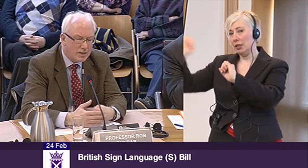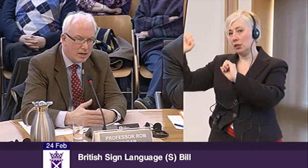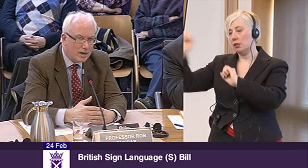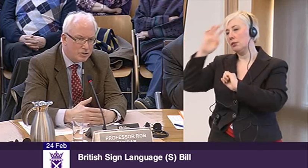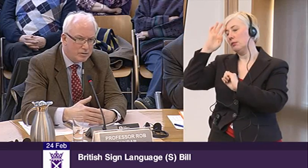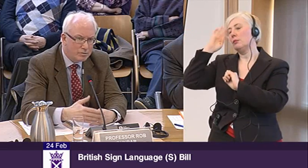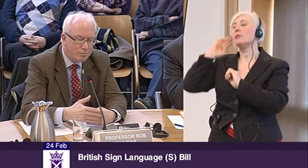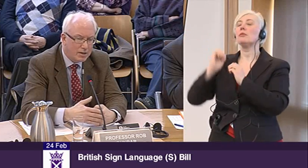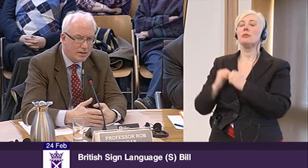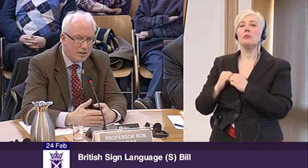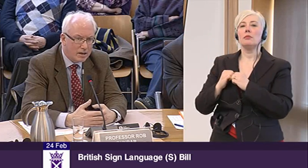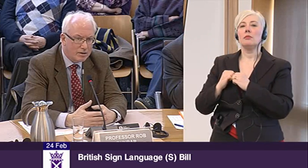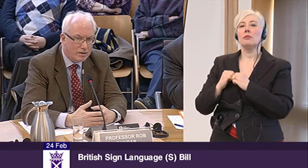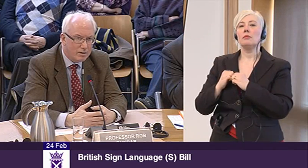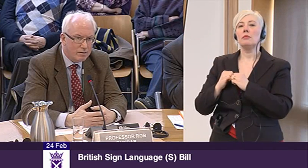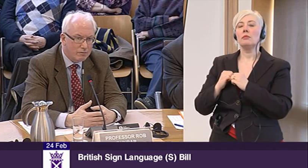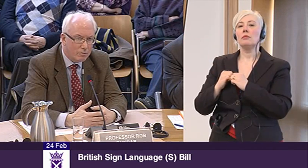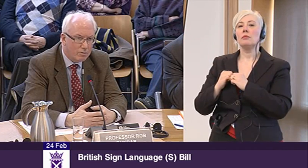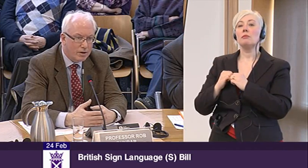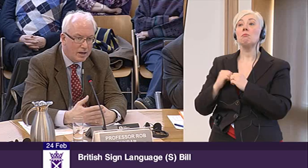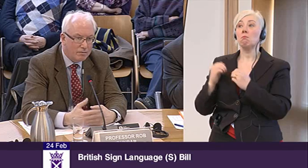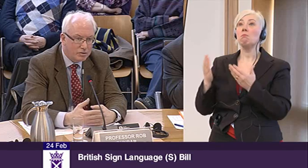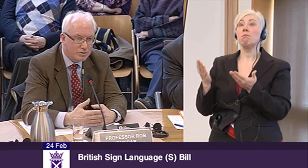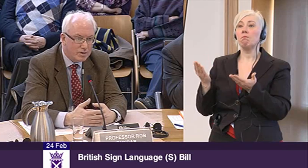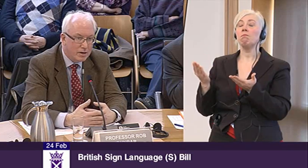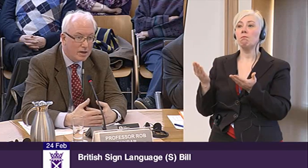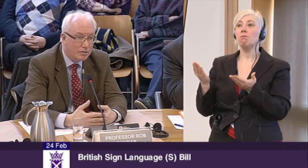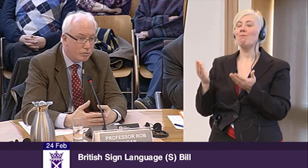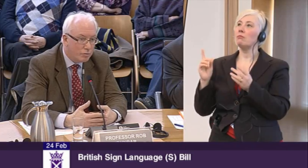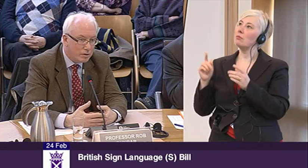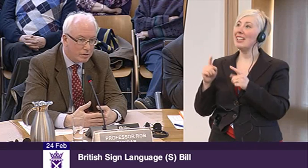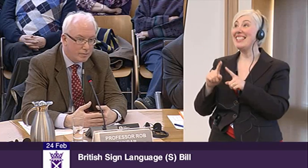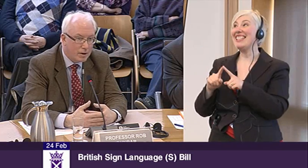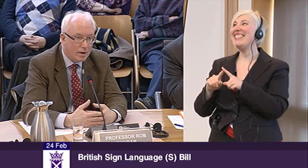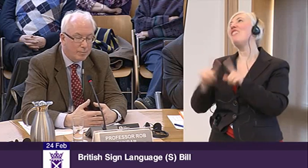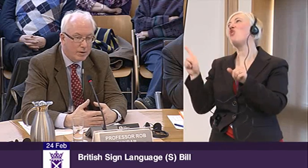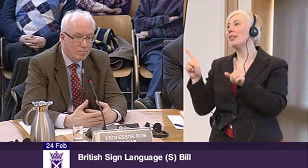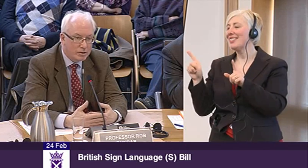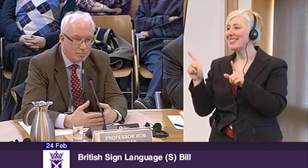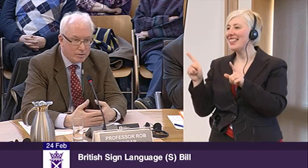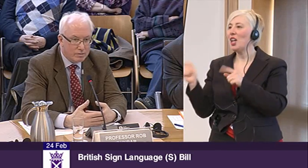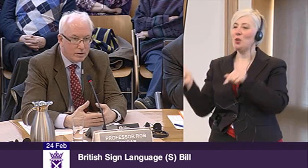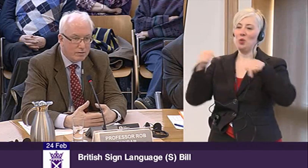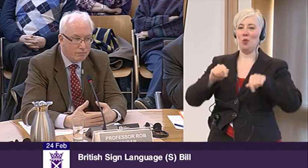Commission and so on. That is a little different than providing services to the community,